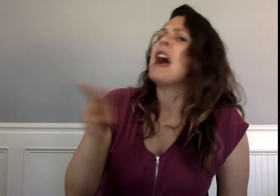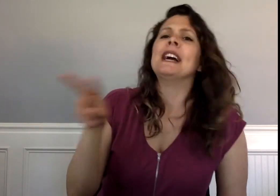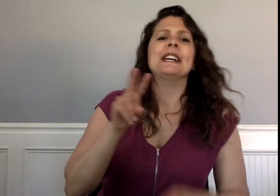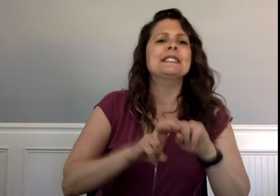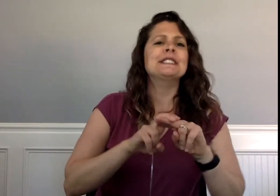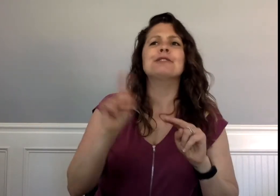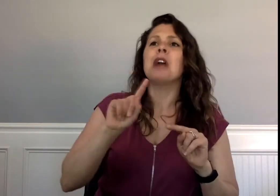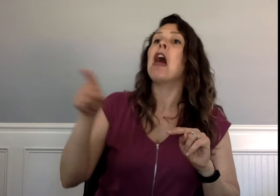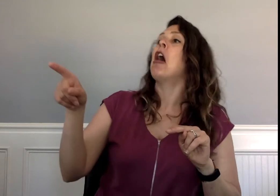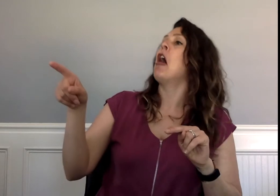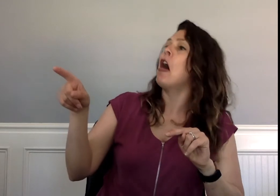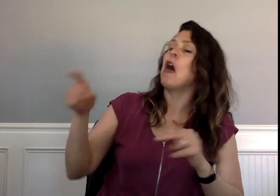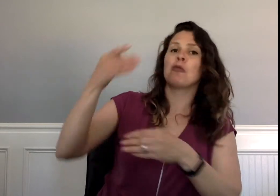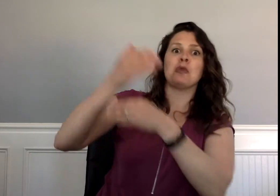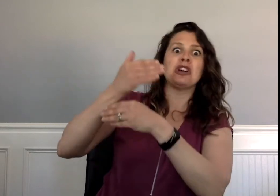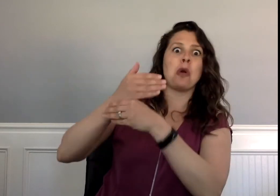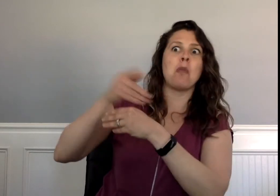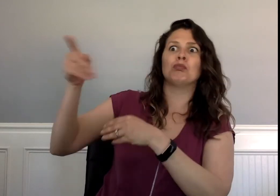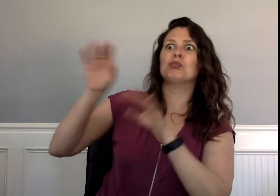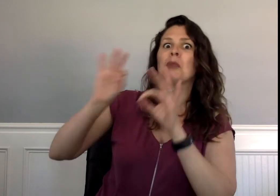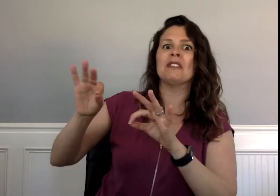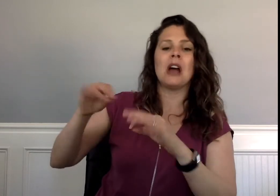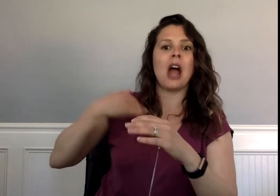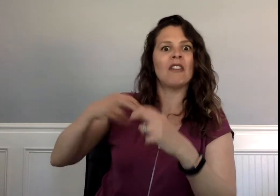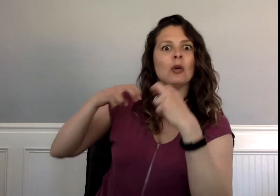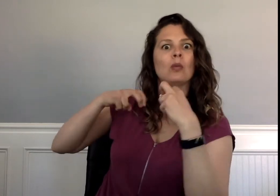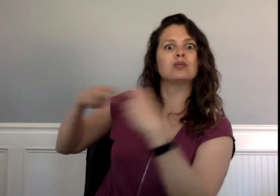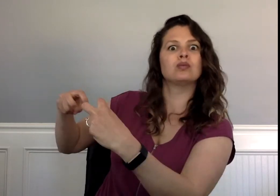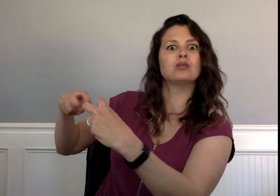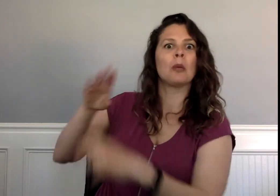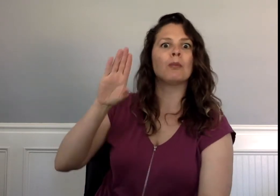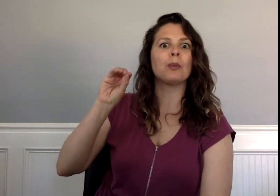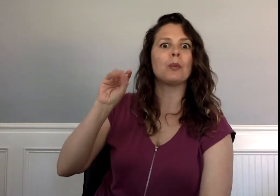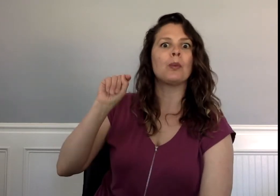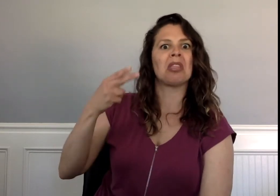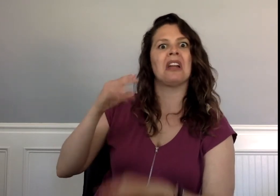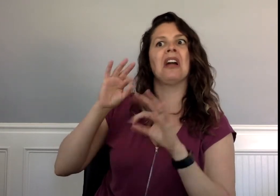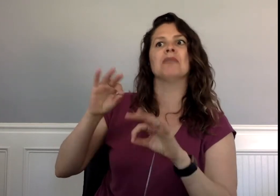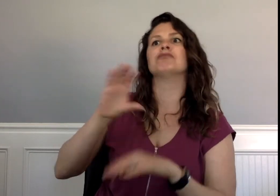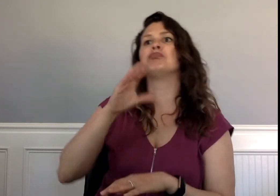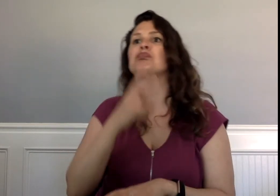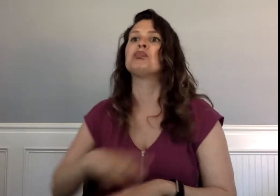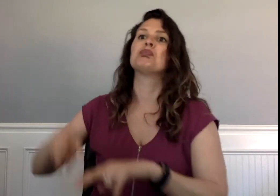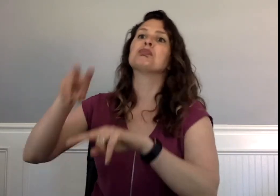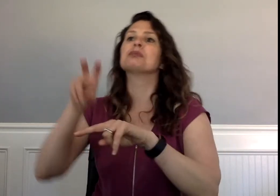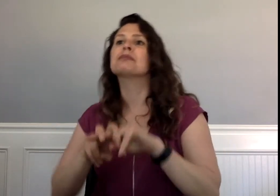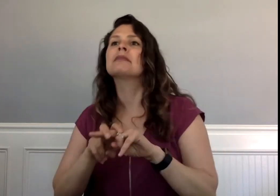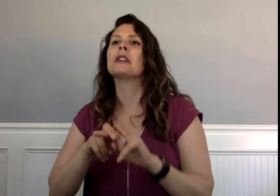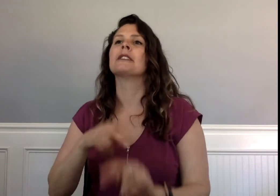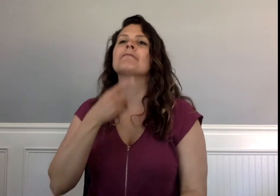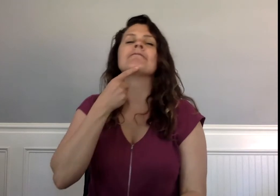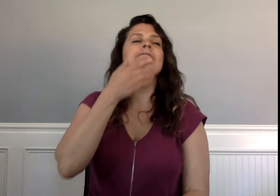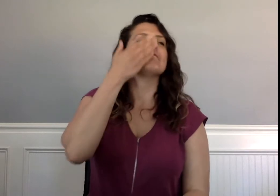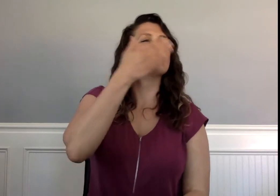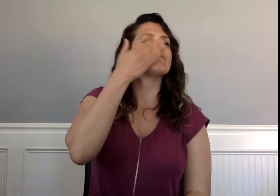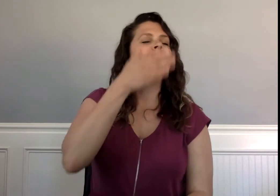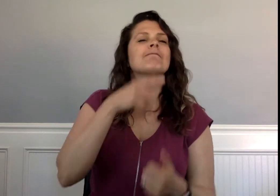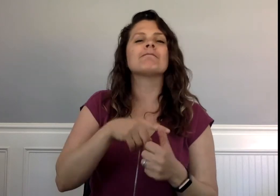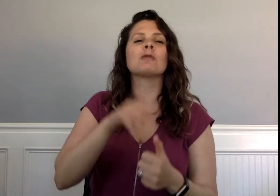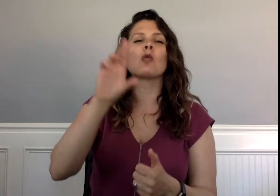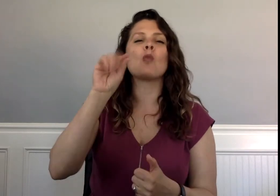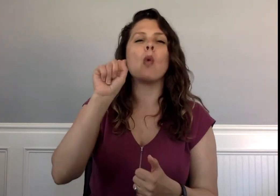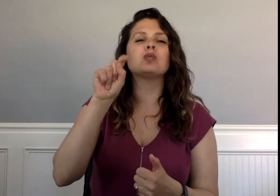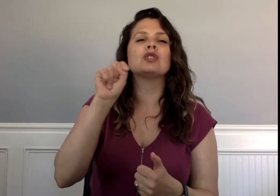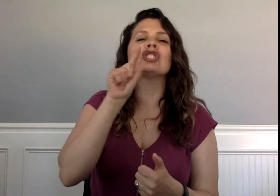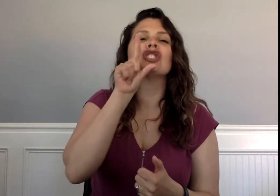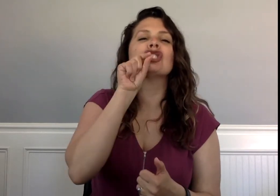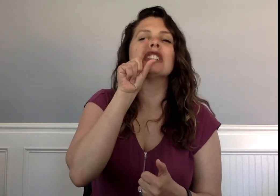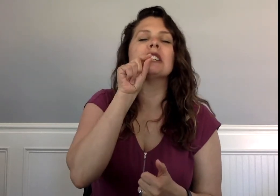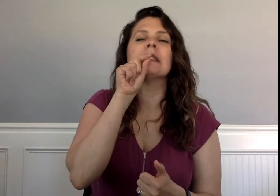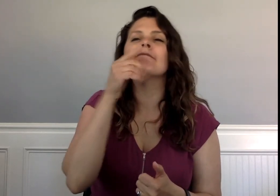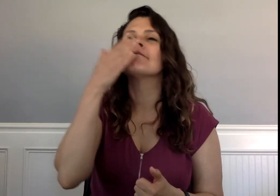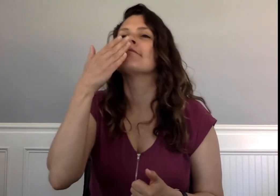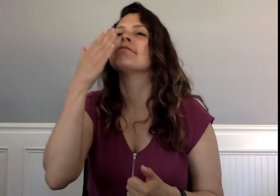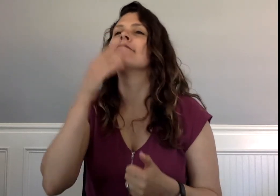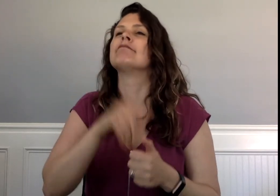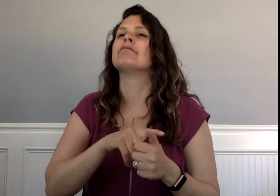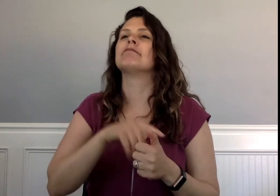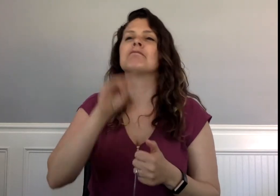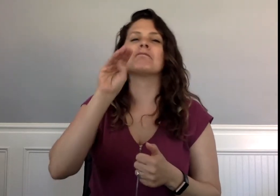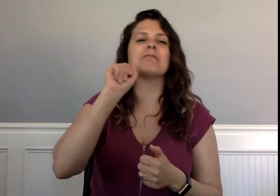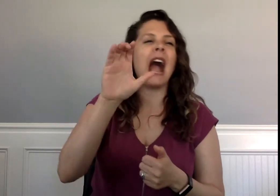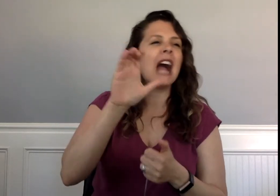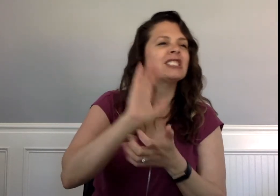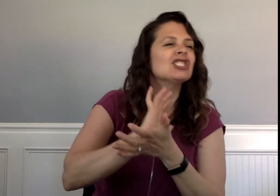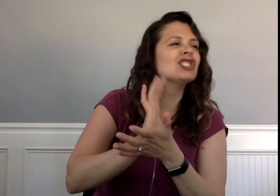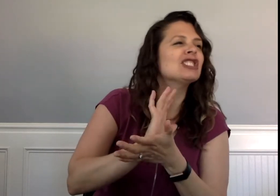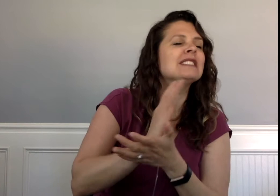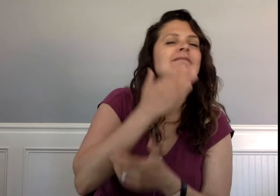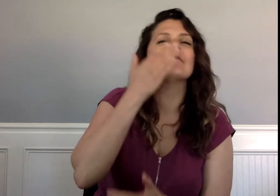Charlie sat in a booth by a window and took in the smells of roast chicken, macaroni and cheese,